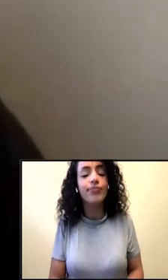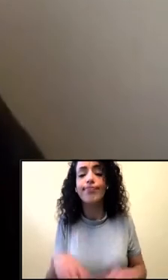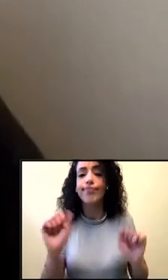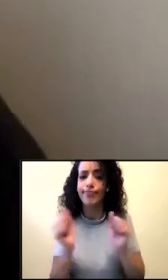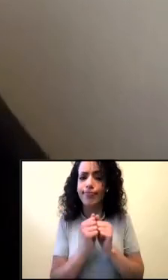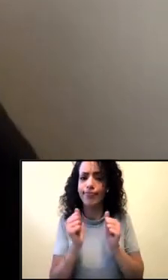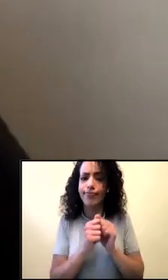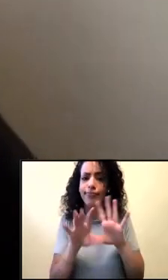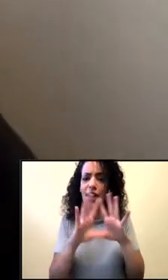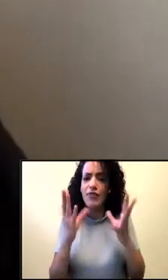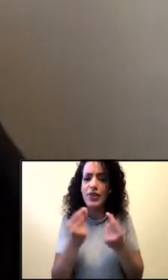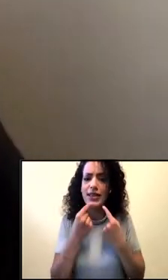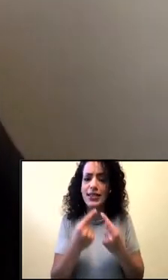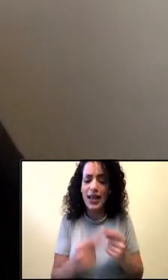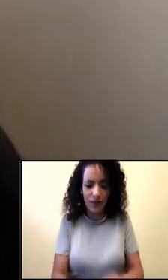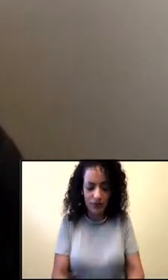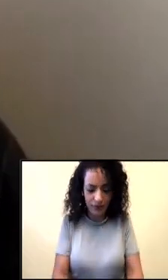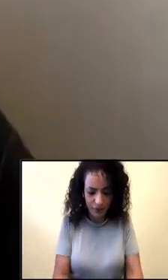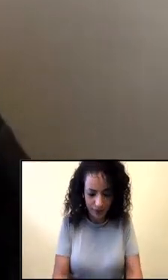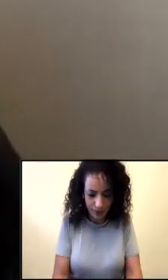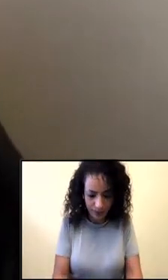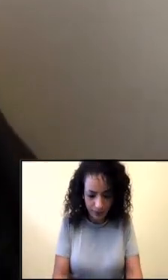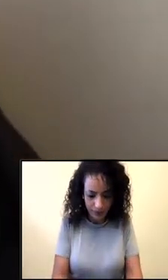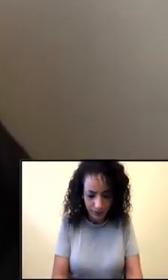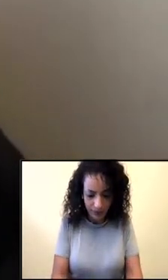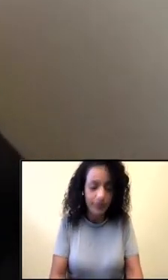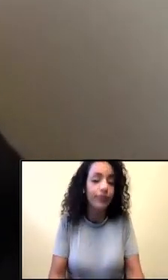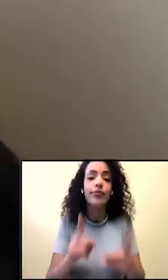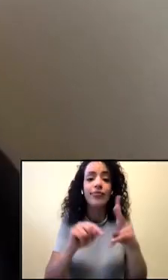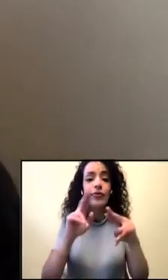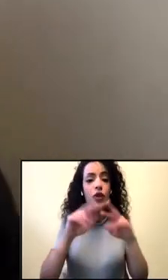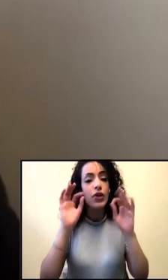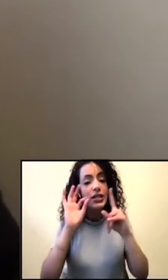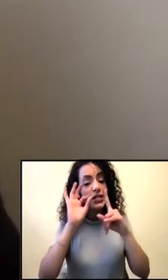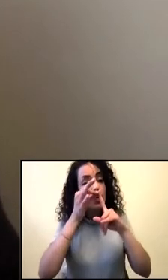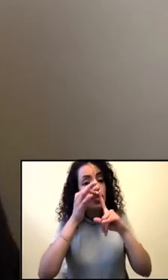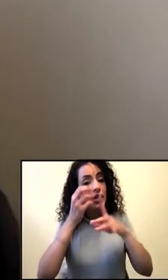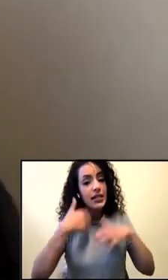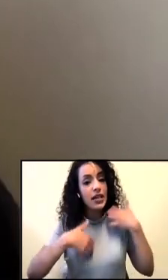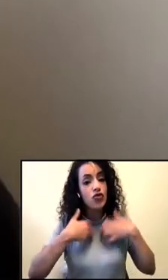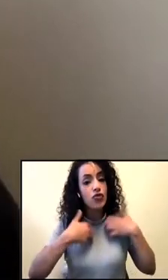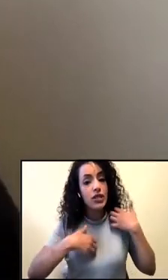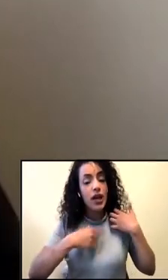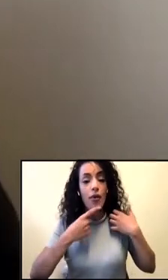maybe if you have like a specialist interest like I don't know 70s music in Ethiopia, there